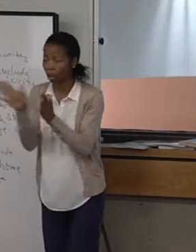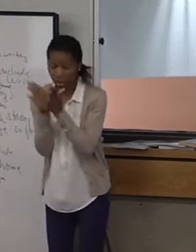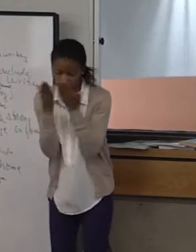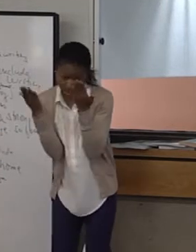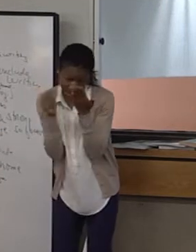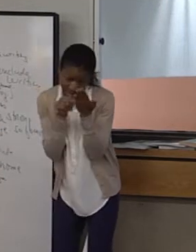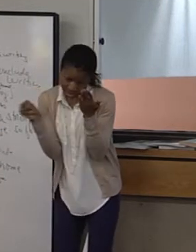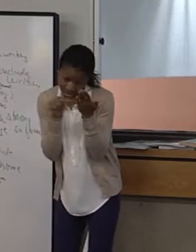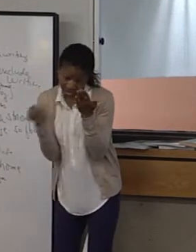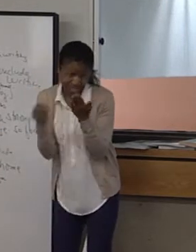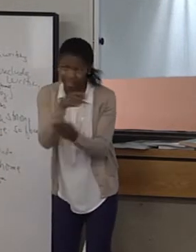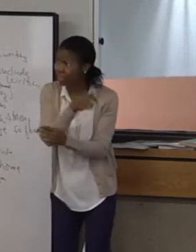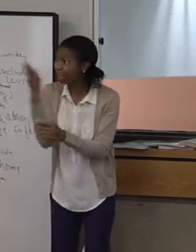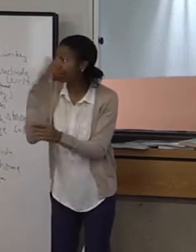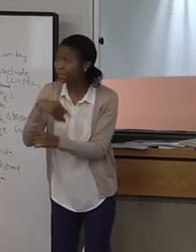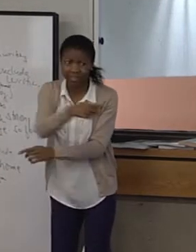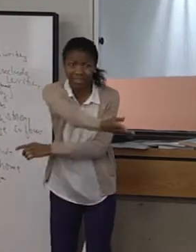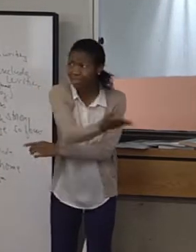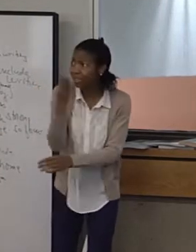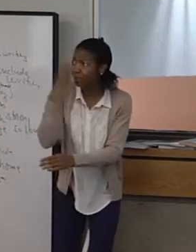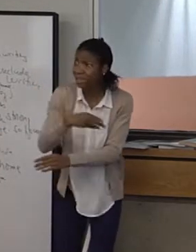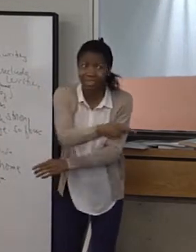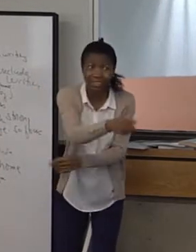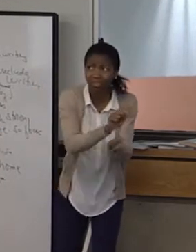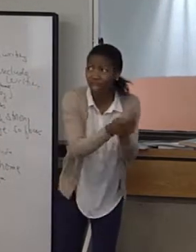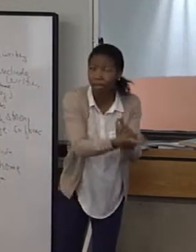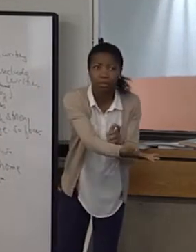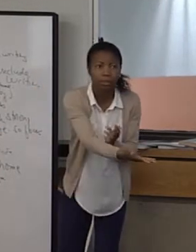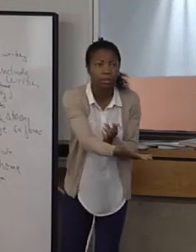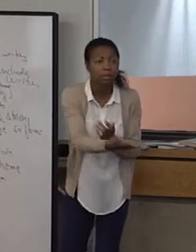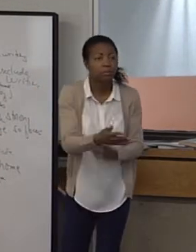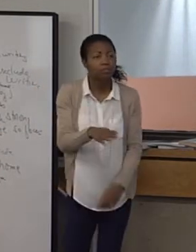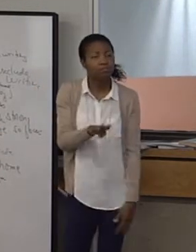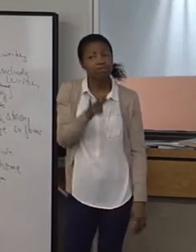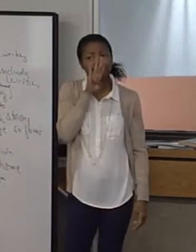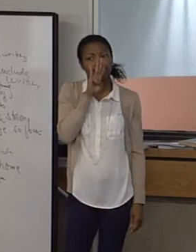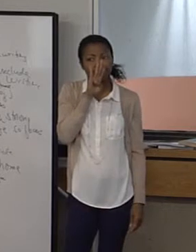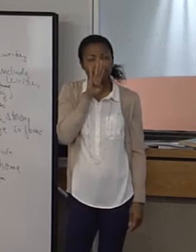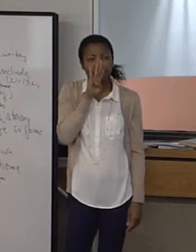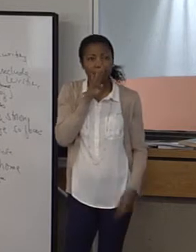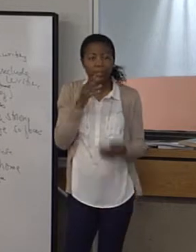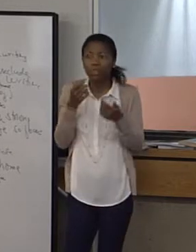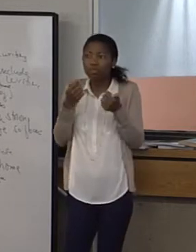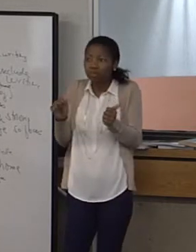it’s important and they miss it and there’s nothing more difficult than trying to write